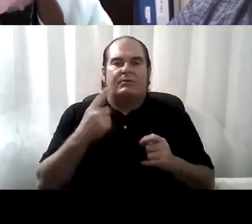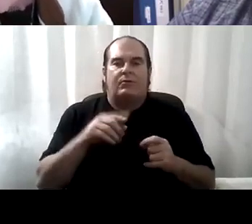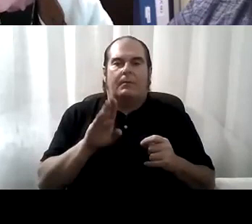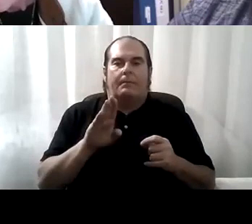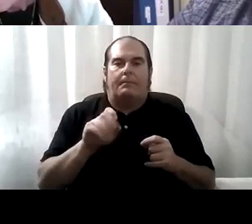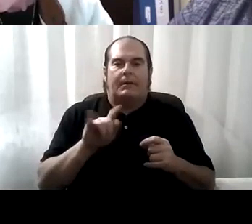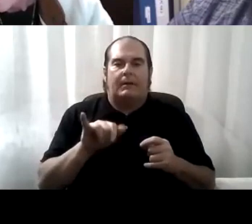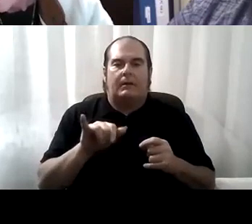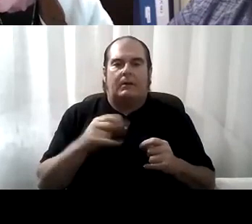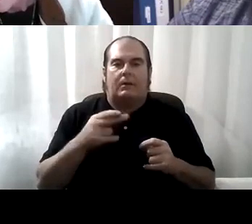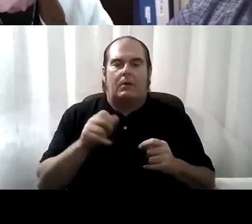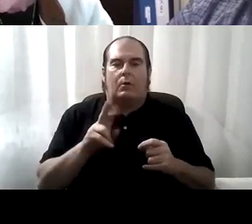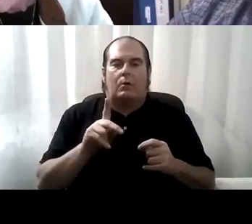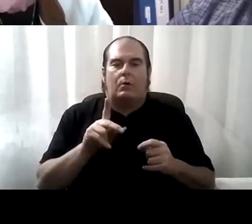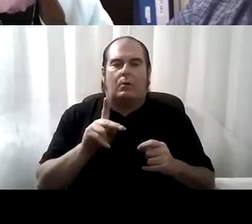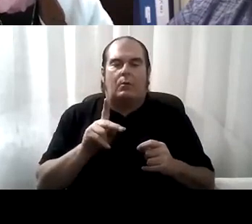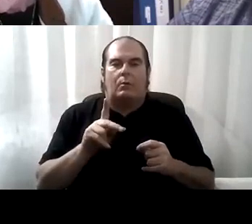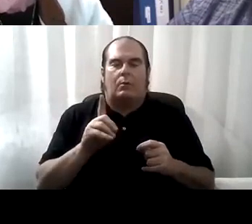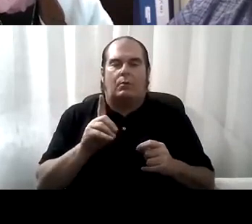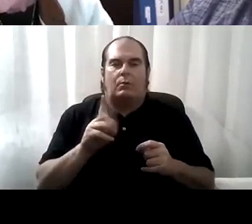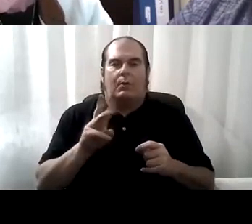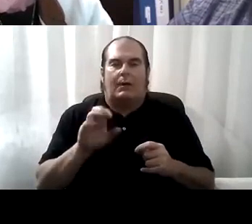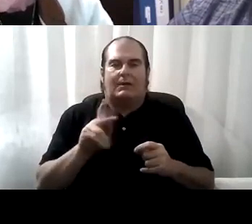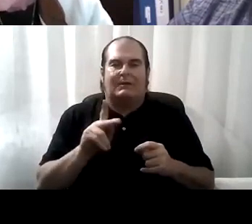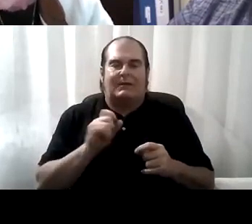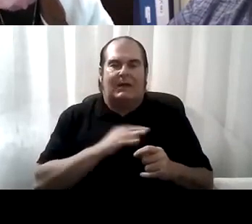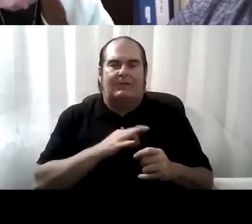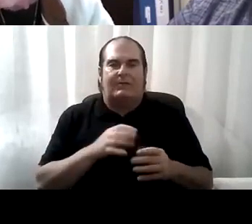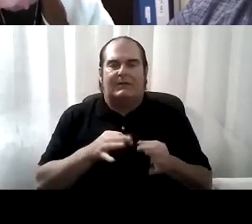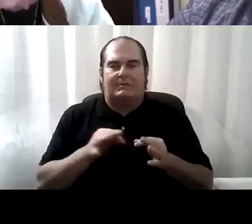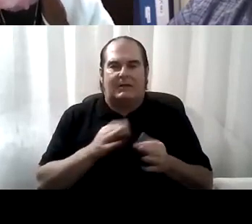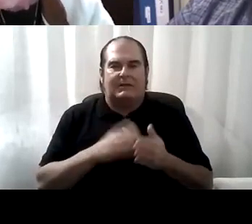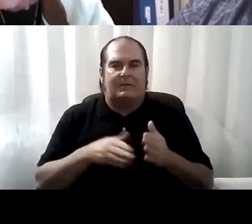Could Betty Hardwick's staff discuss some of the ways the center is entering psychiatric